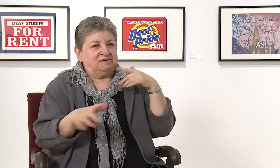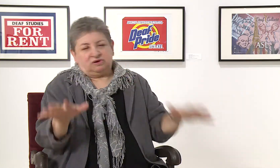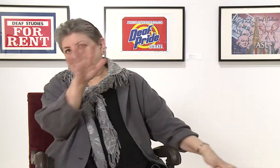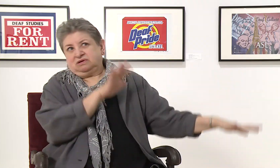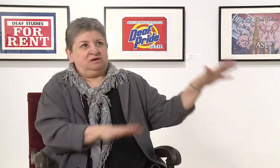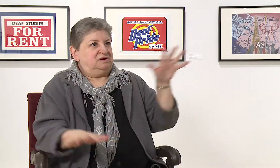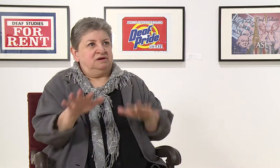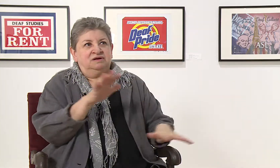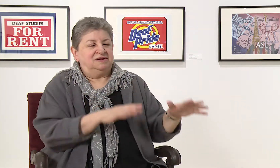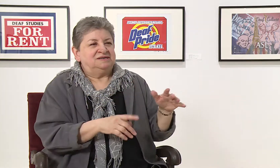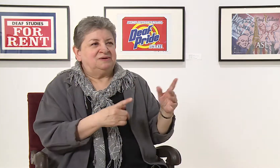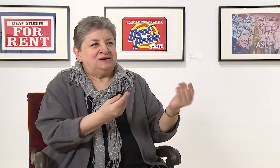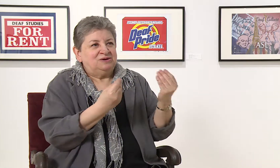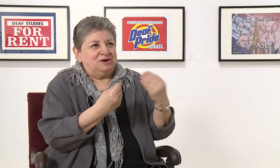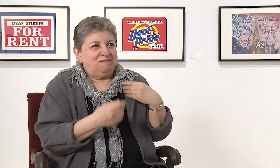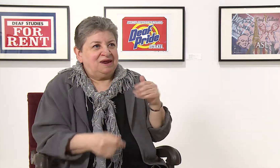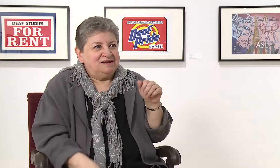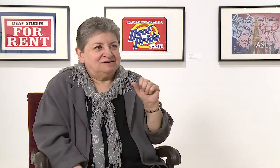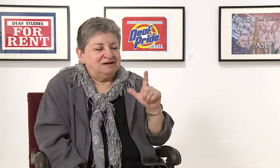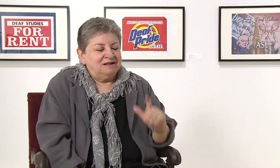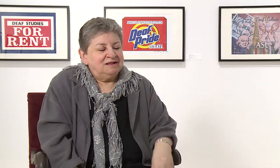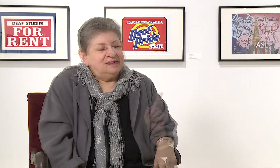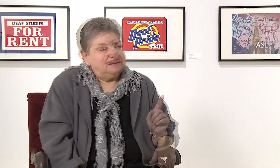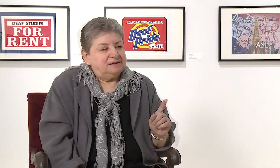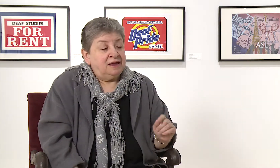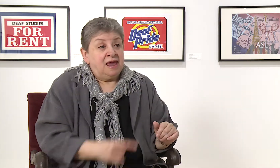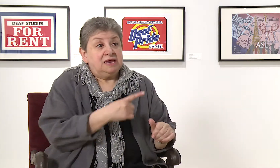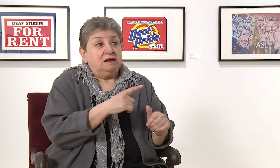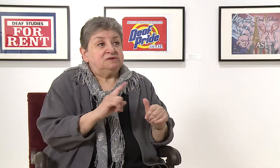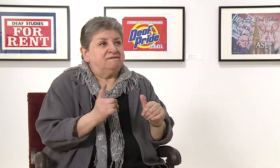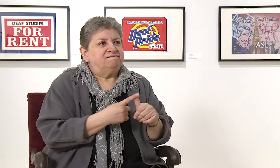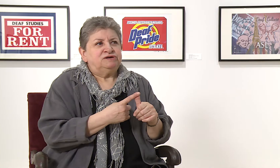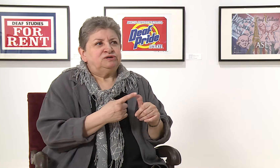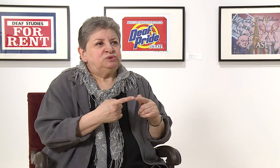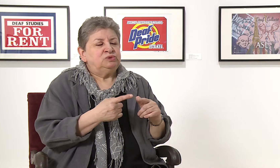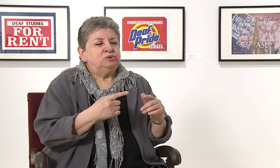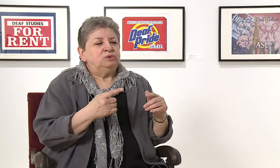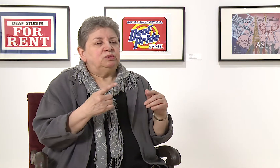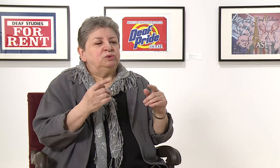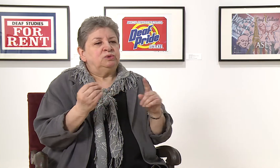I didn't know American Sign Language until I got to Gallaudet. It was a whole new world for me.